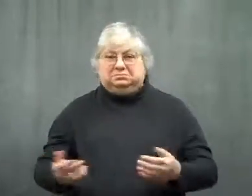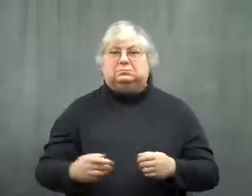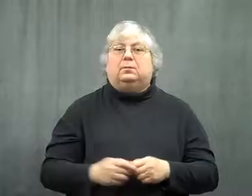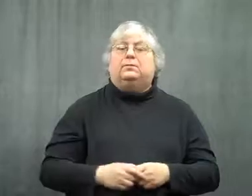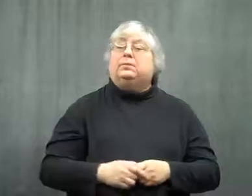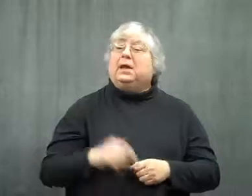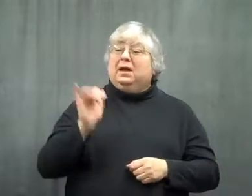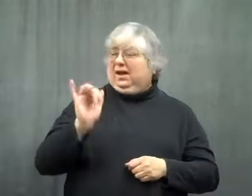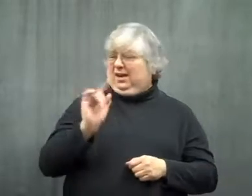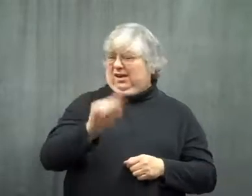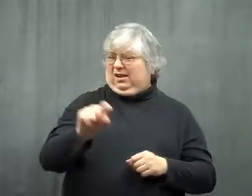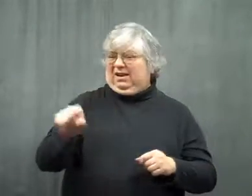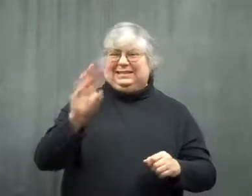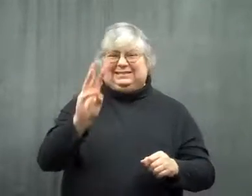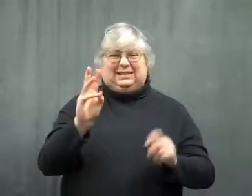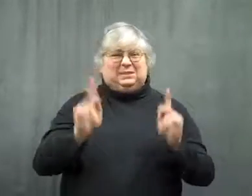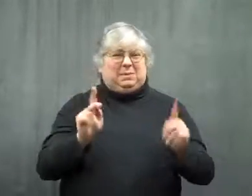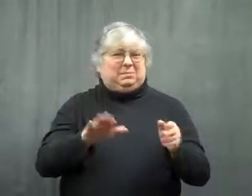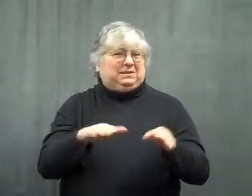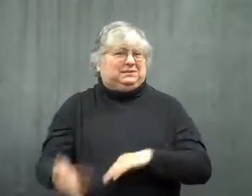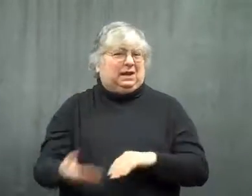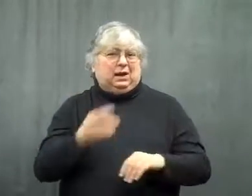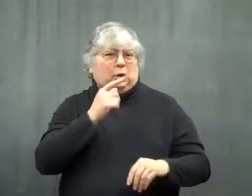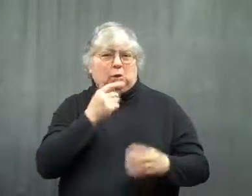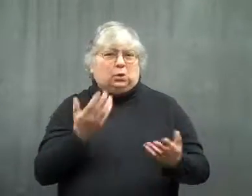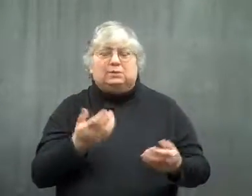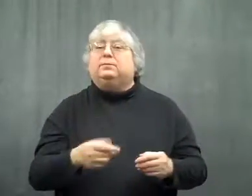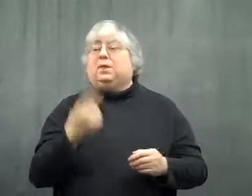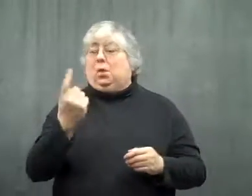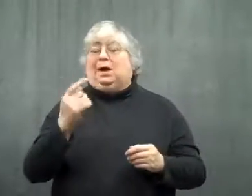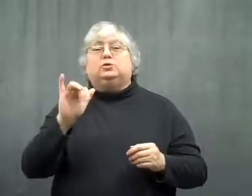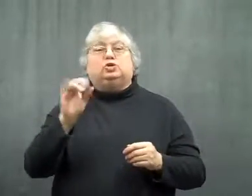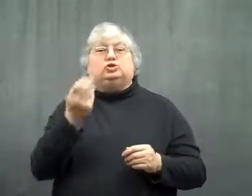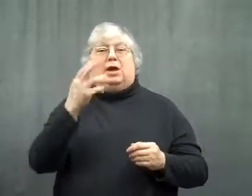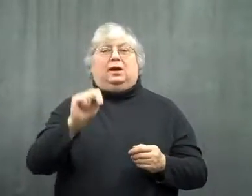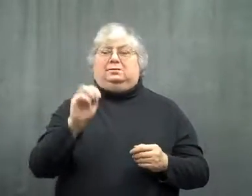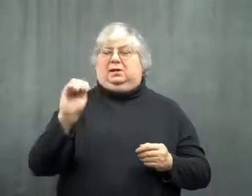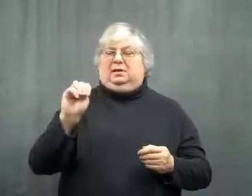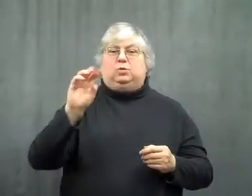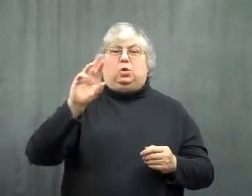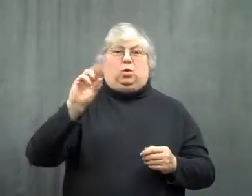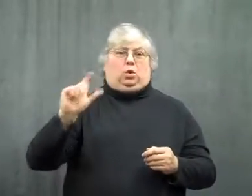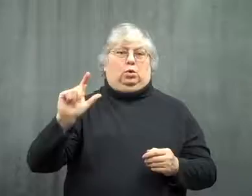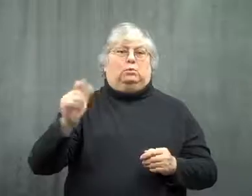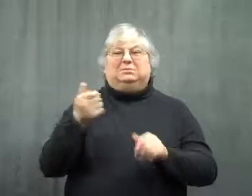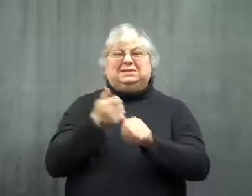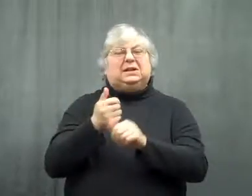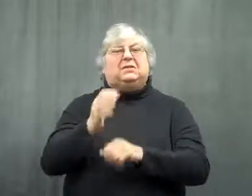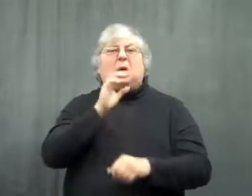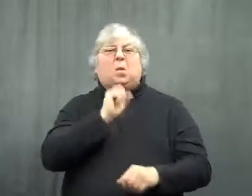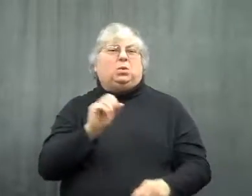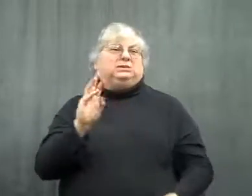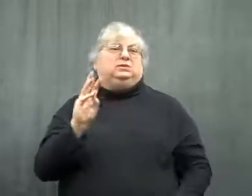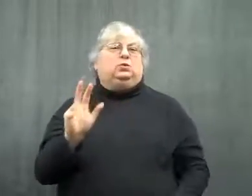The 6 who were killed are: 63 year old John M Roll,